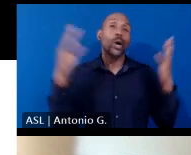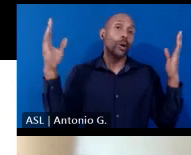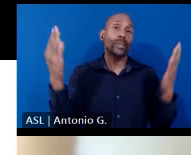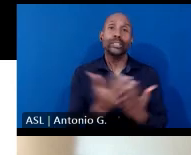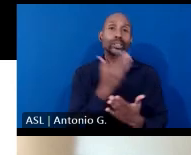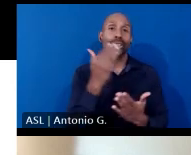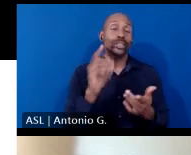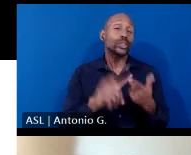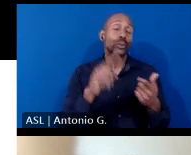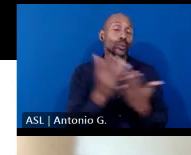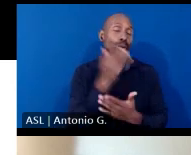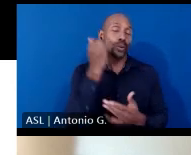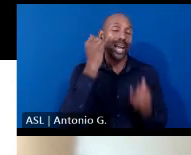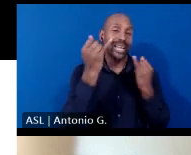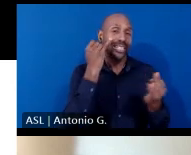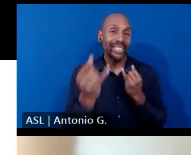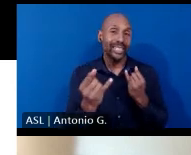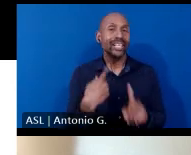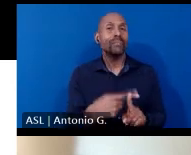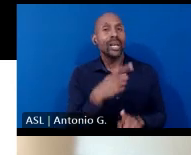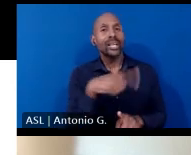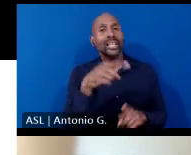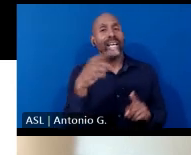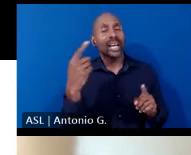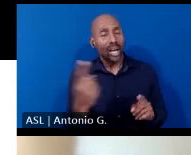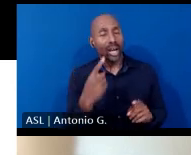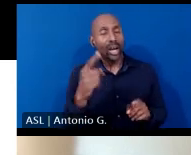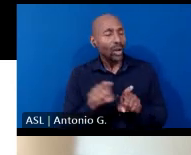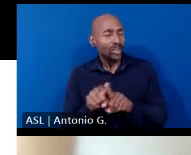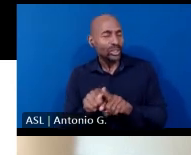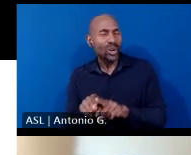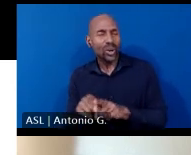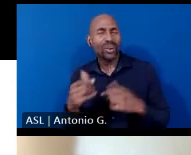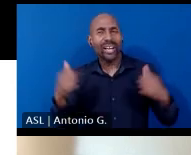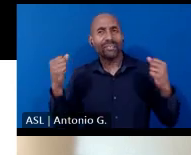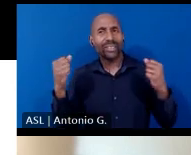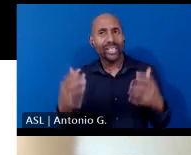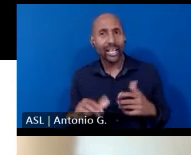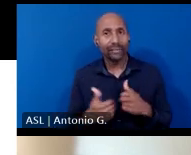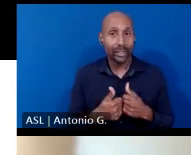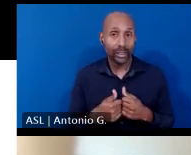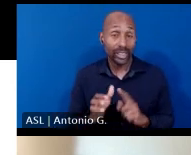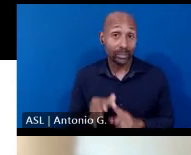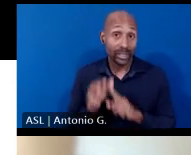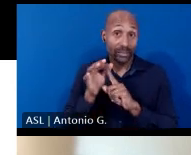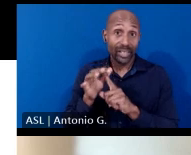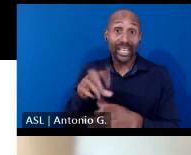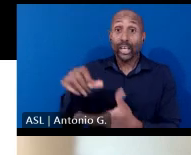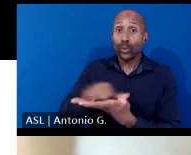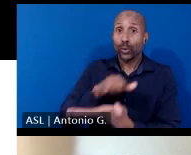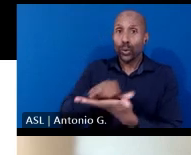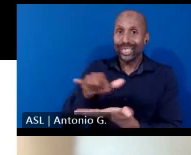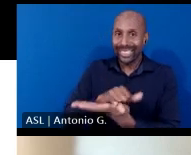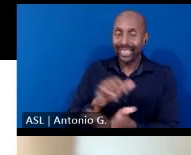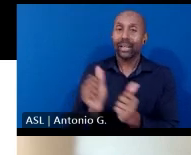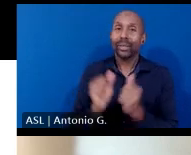You know, they are also dealing with a lot of the challenges, especially here in New York City, with all the different mandates that they have.